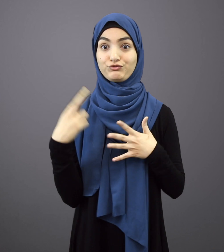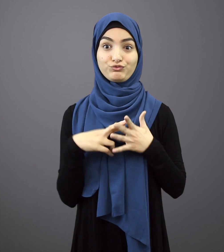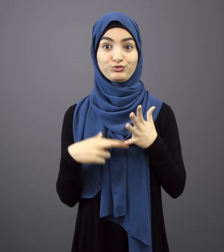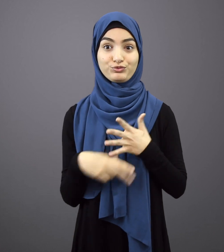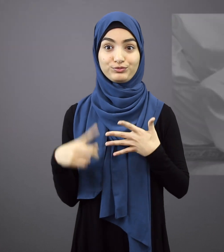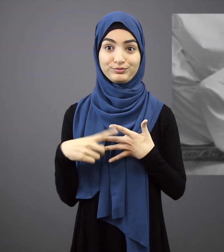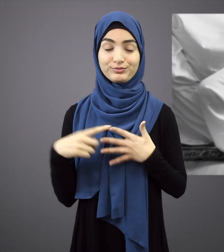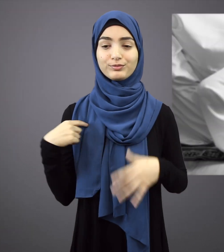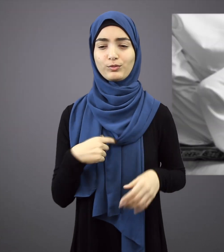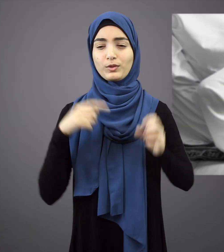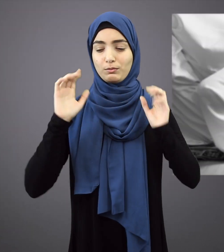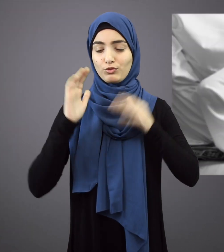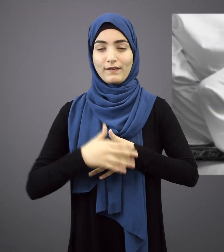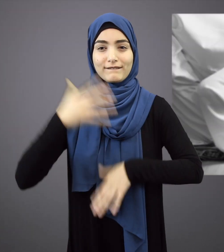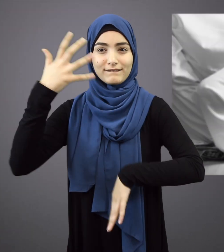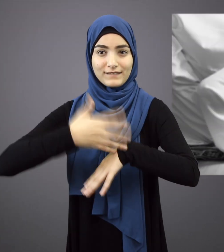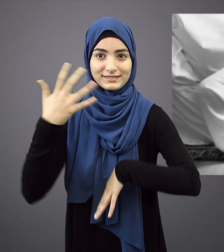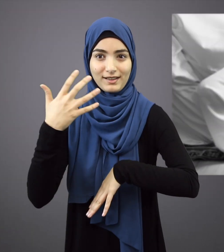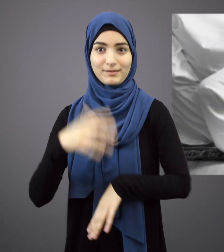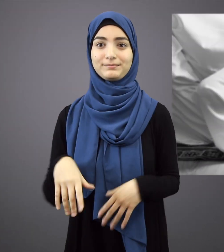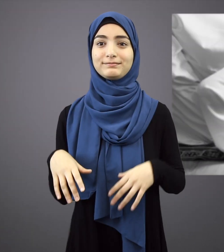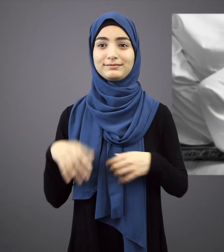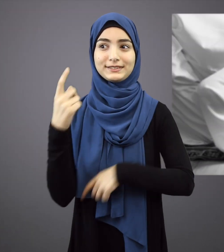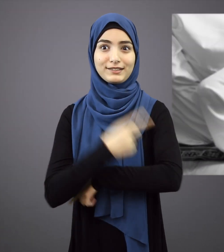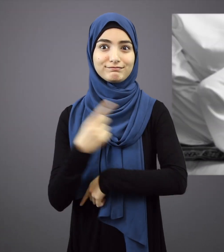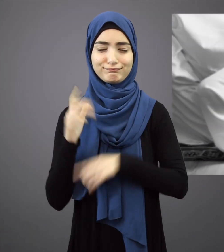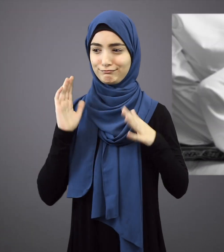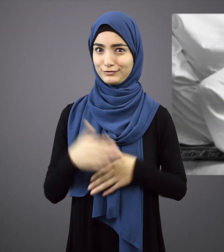As second pillar, we must pray five times a day